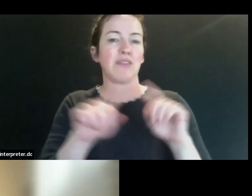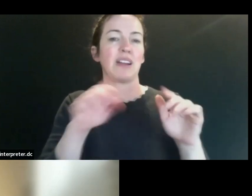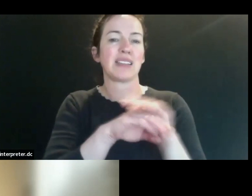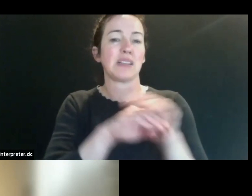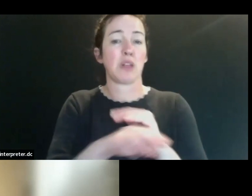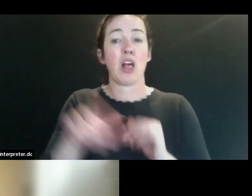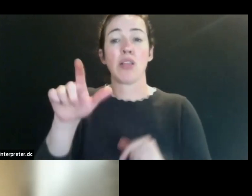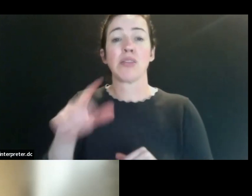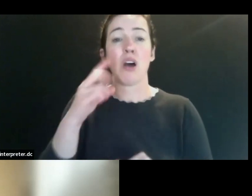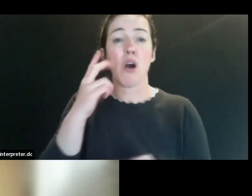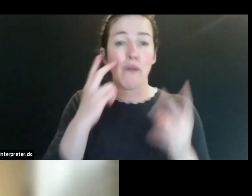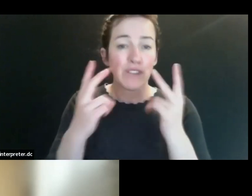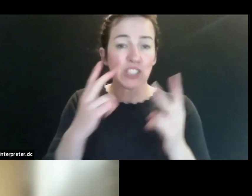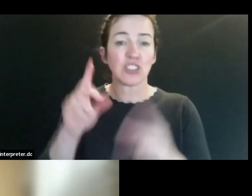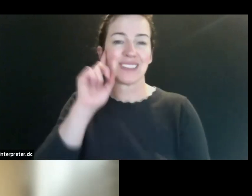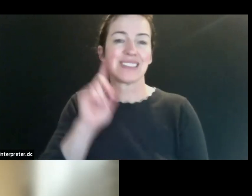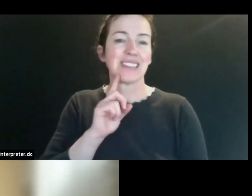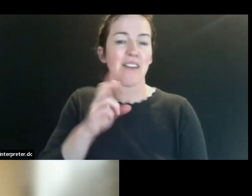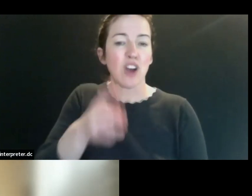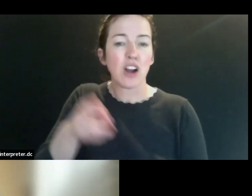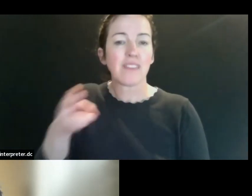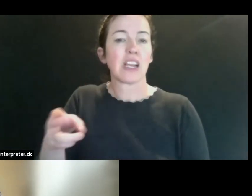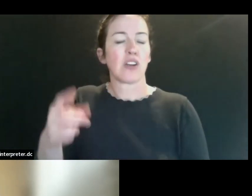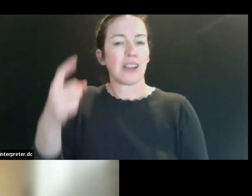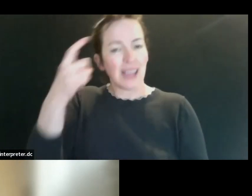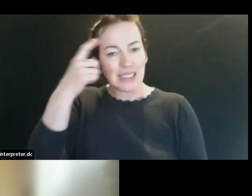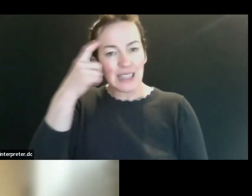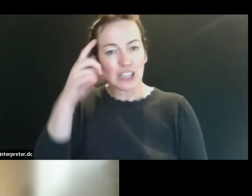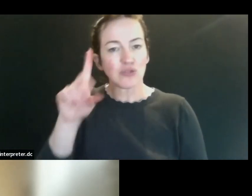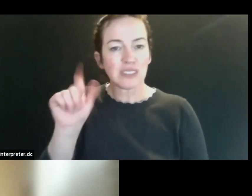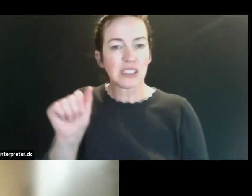of hearing community, intellectual disability, and just get their thoughts earlier. It’s